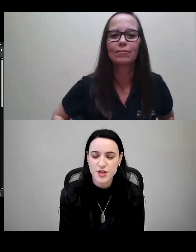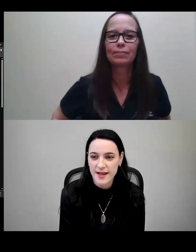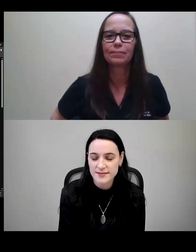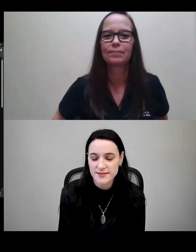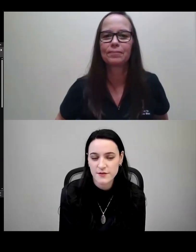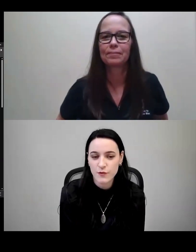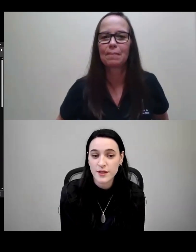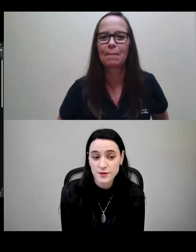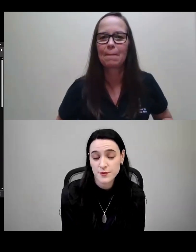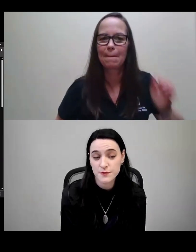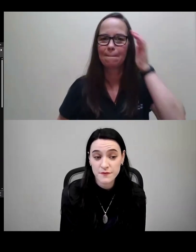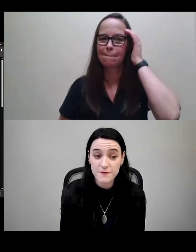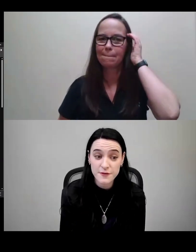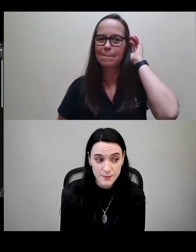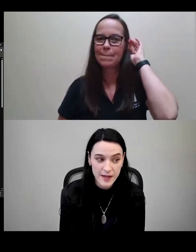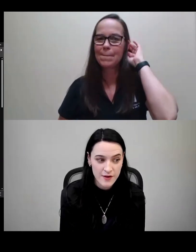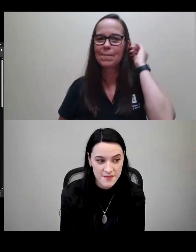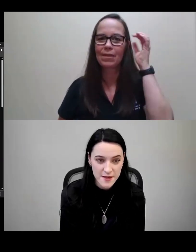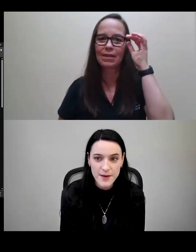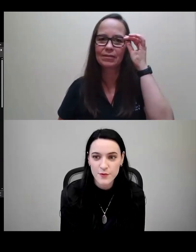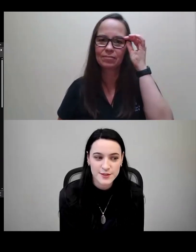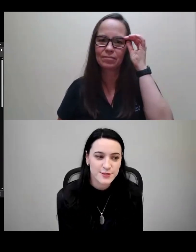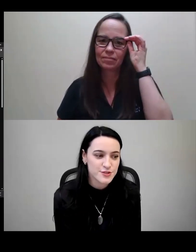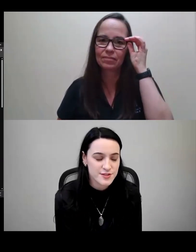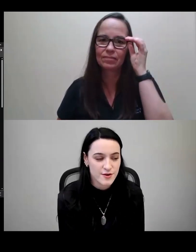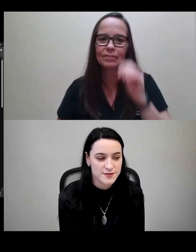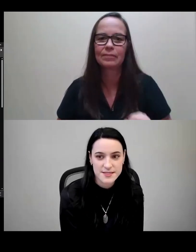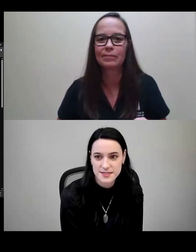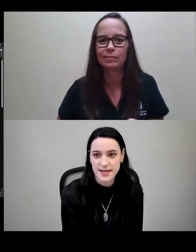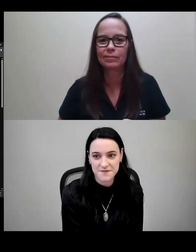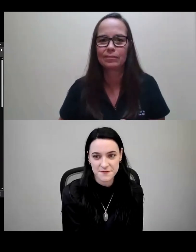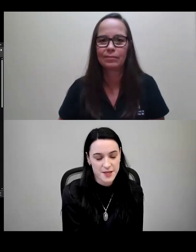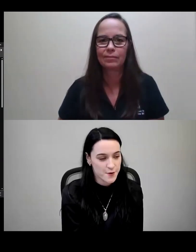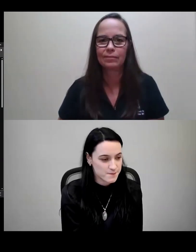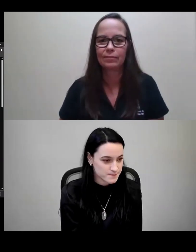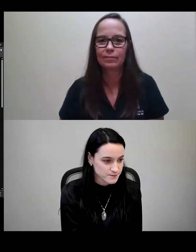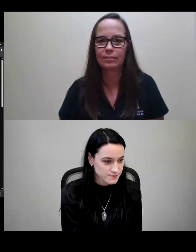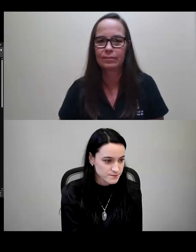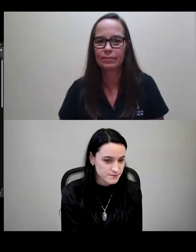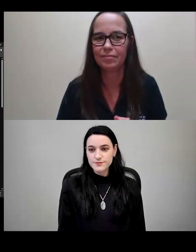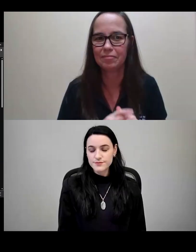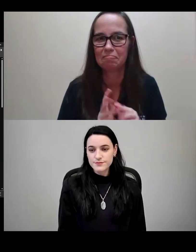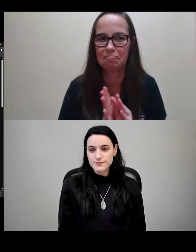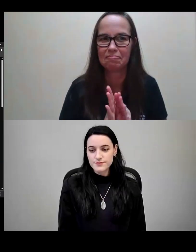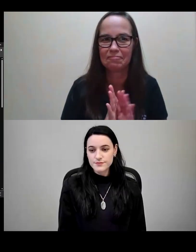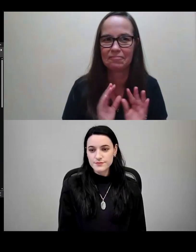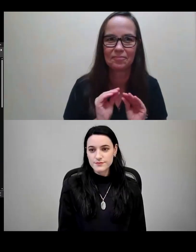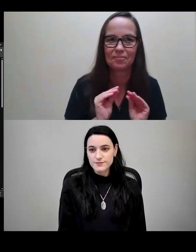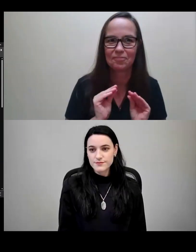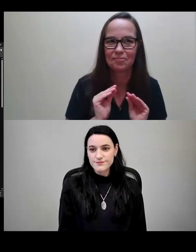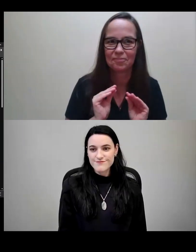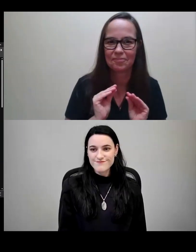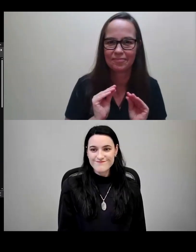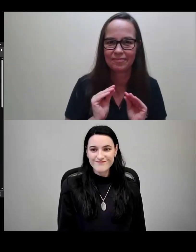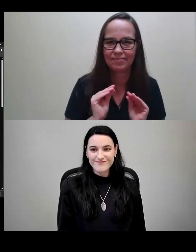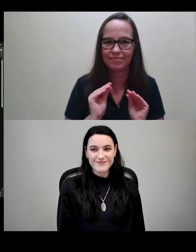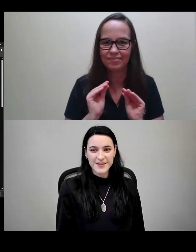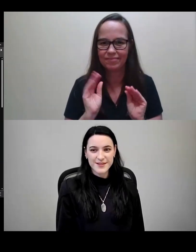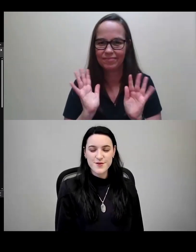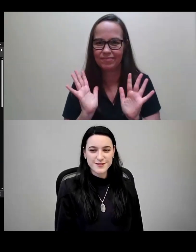in the chats of what you feel about and think about what you just saw in this second video.